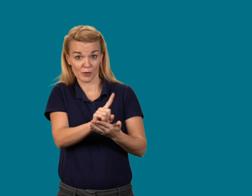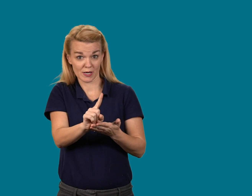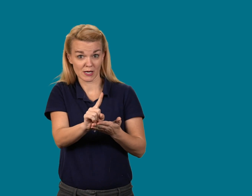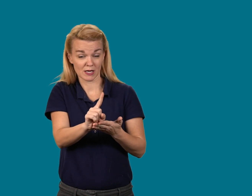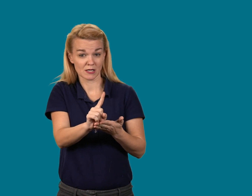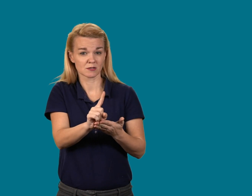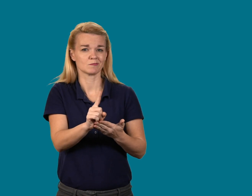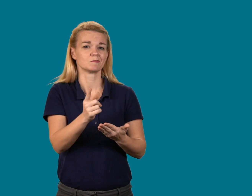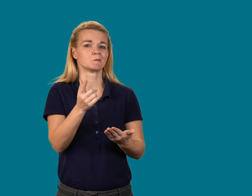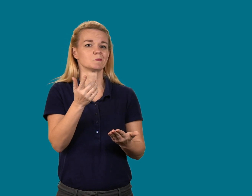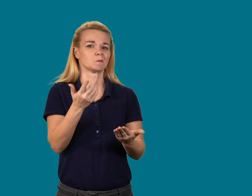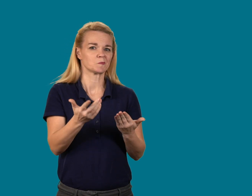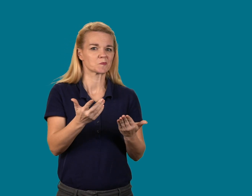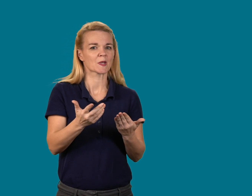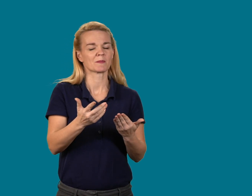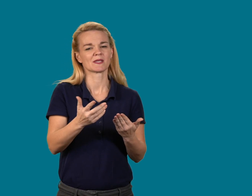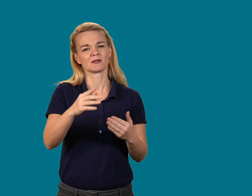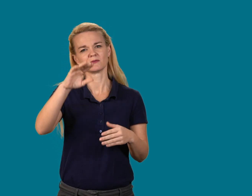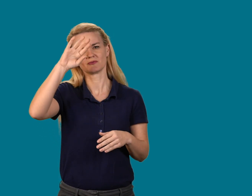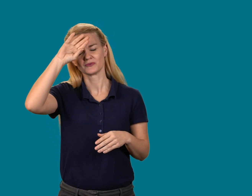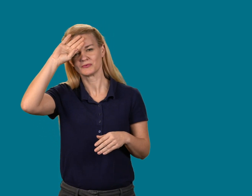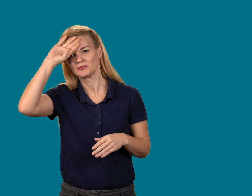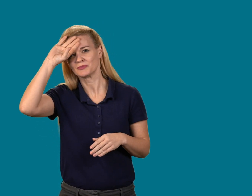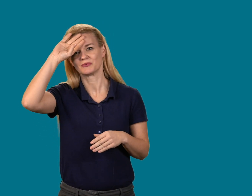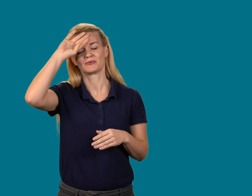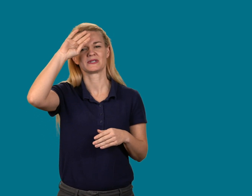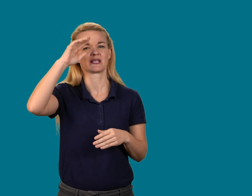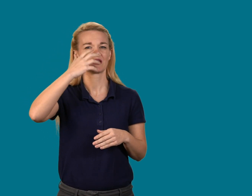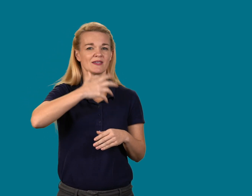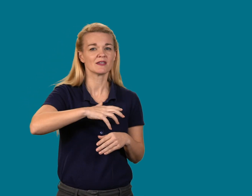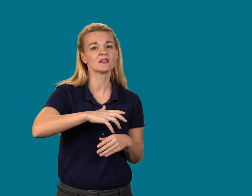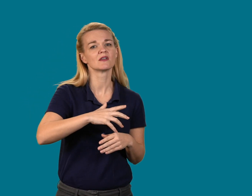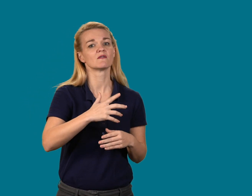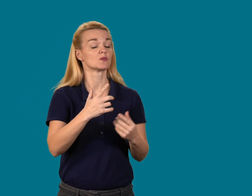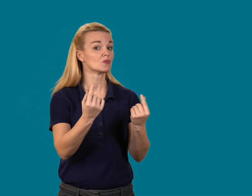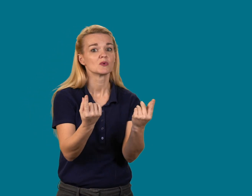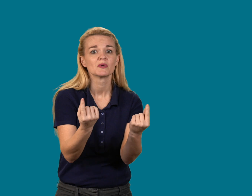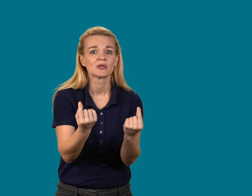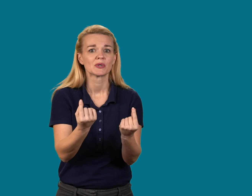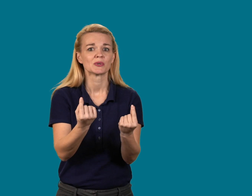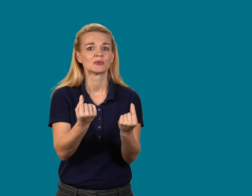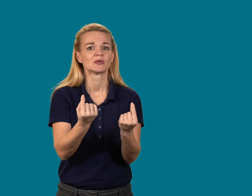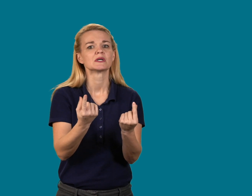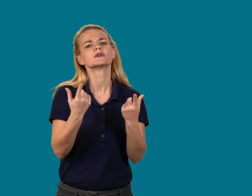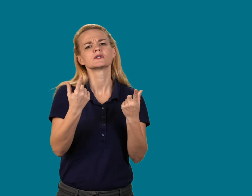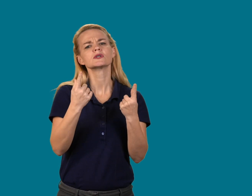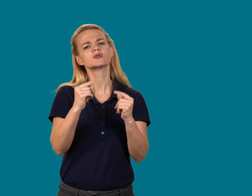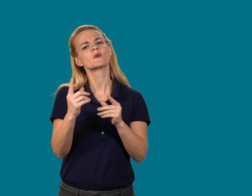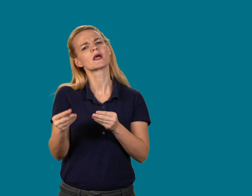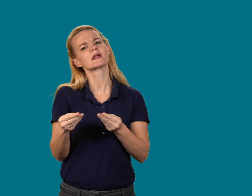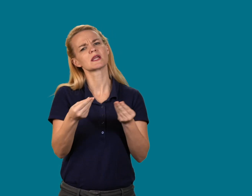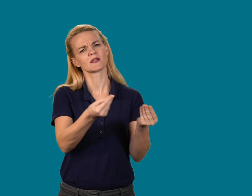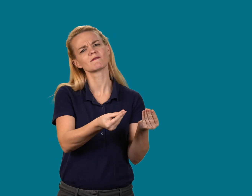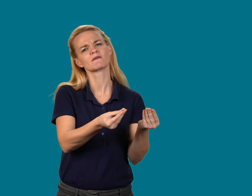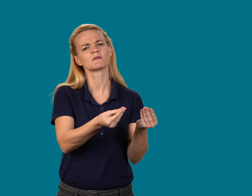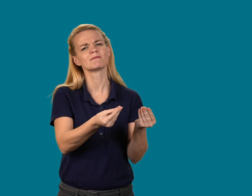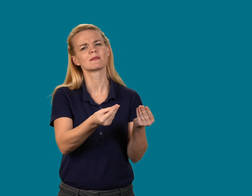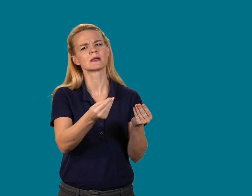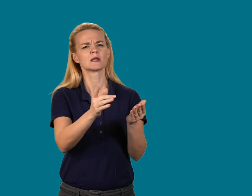and people typically feel better after a week. See if over-the-counter medicines for fever